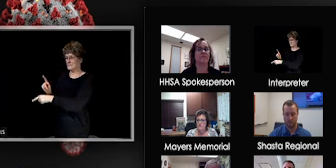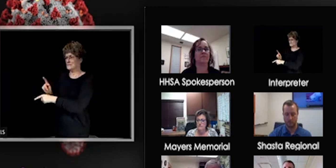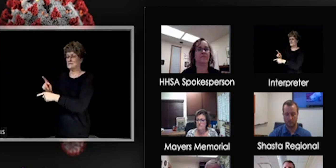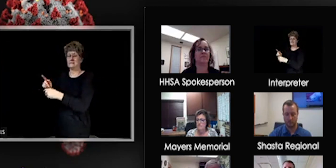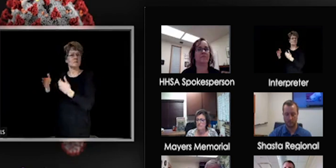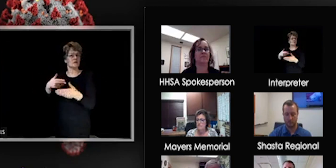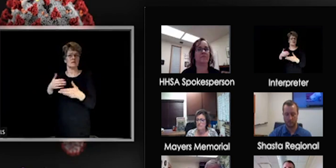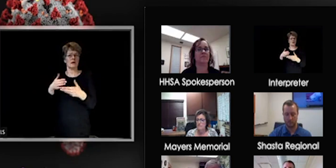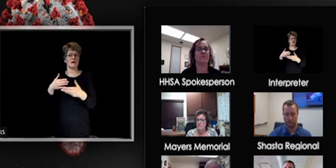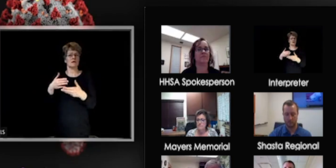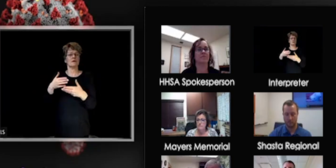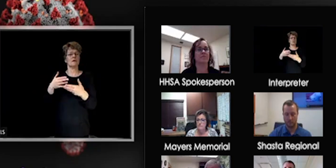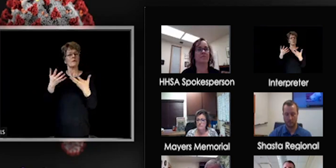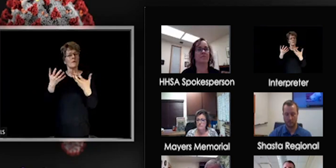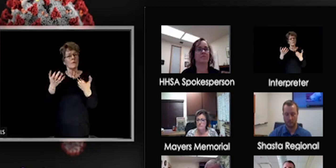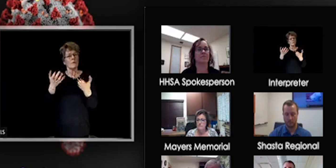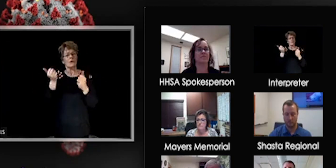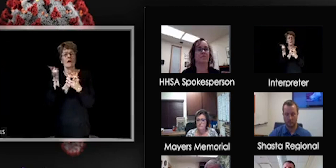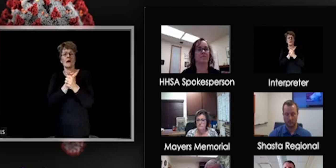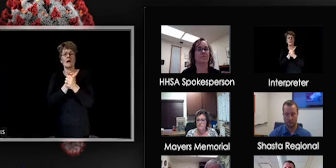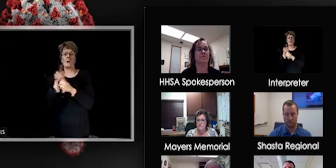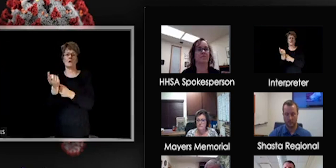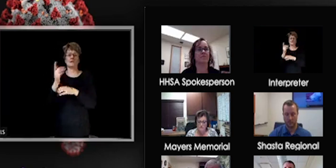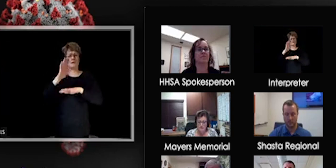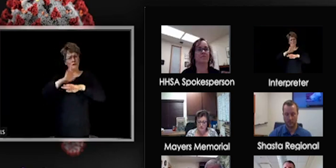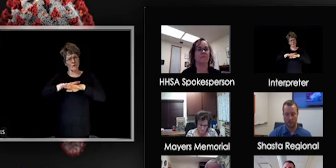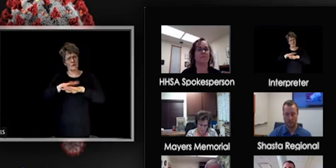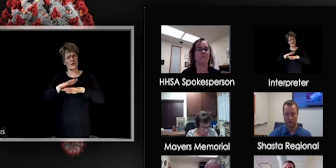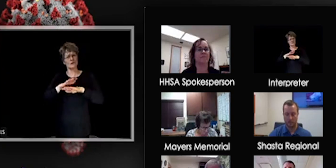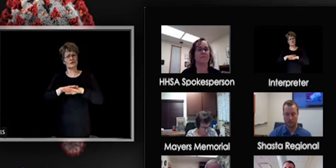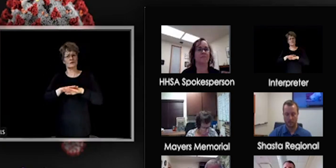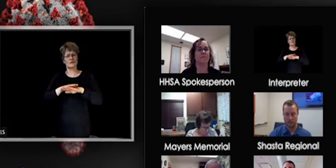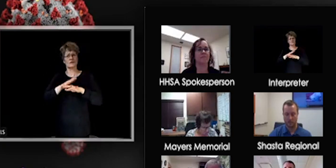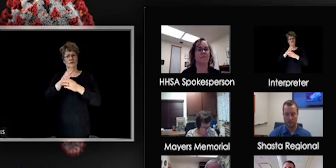We want everybody to be taking steps to be protected all the time right now, because